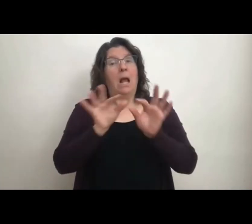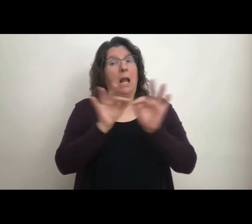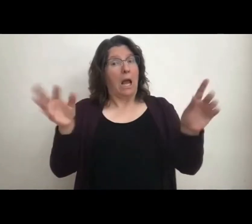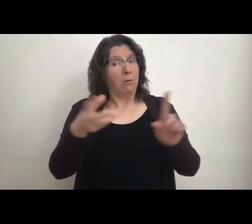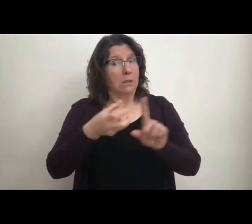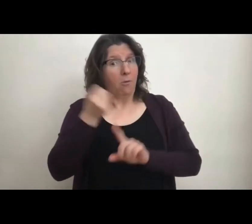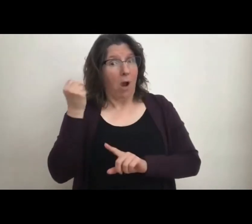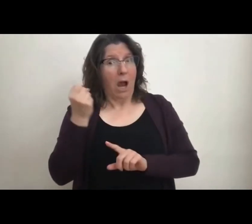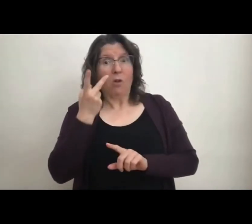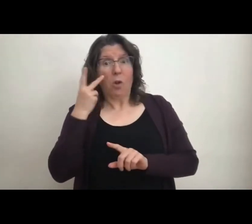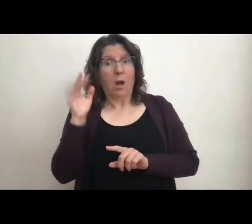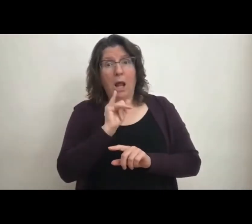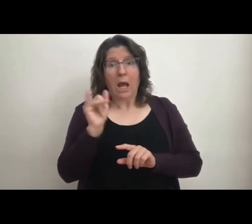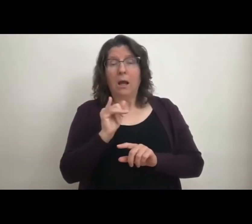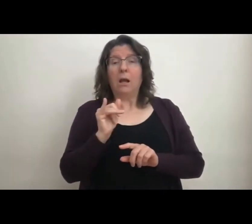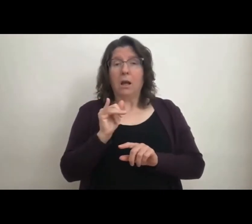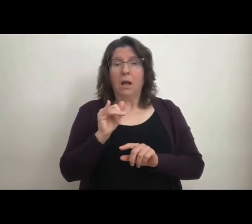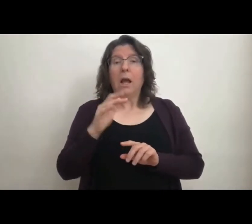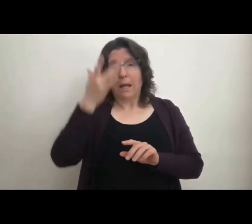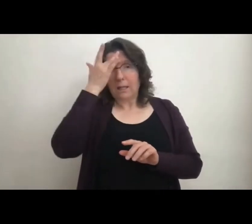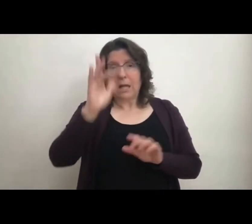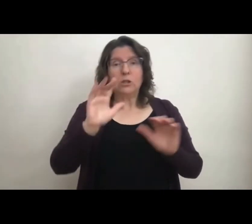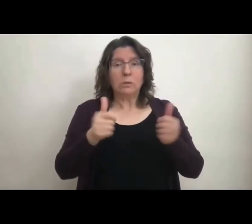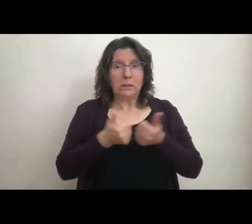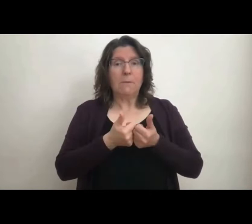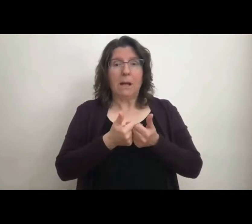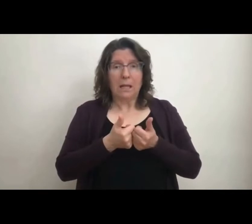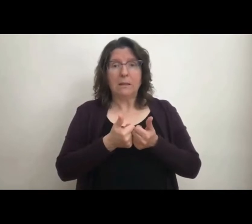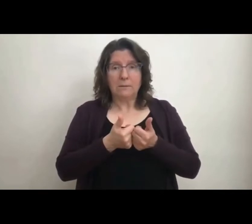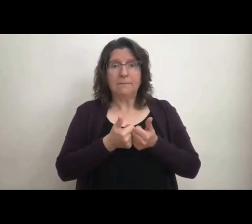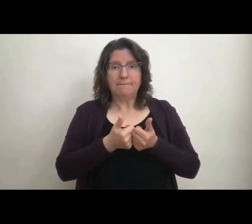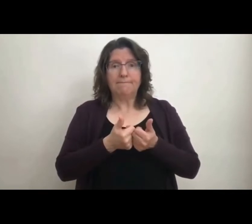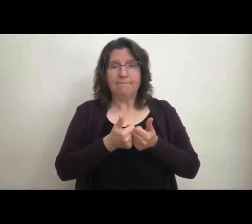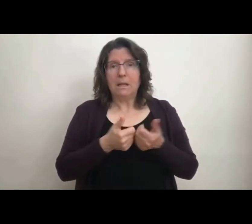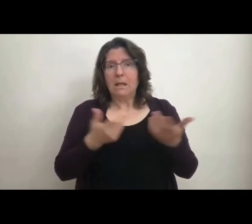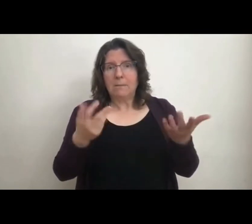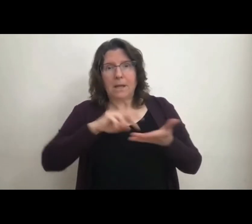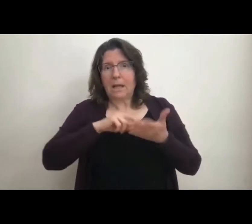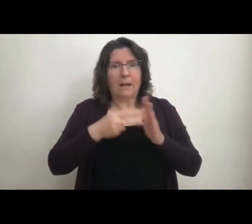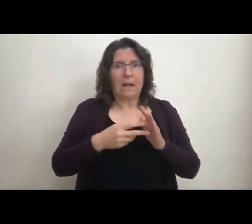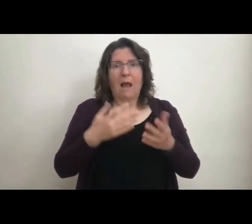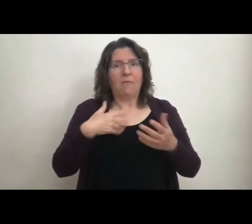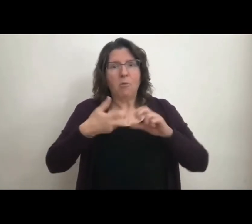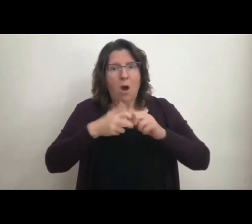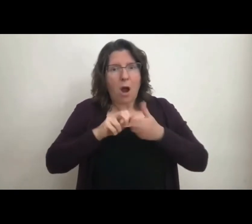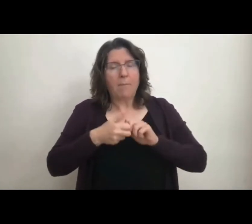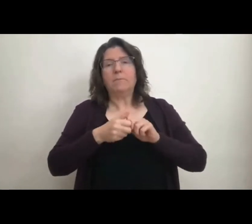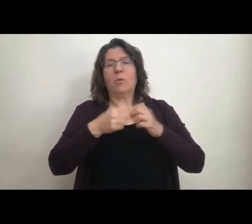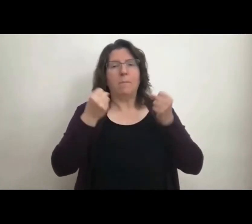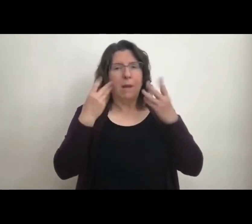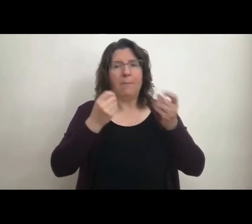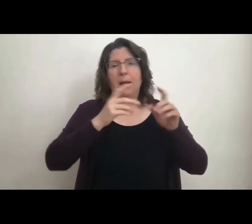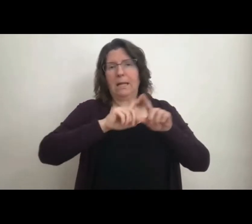And language deprivation can look like intellectual disabilities.